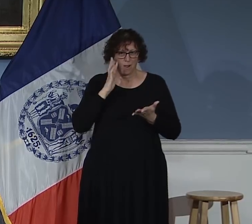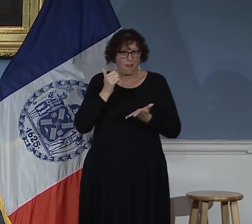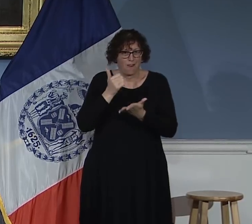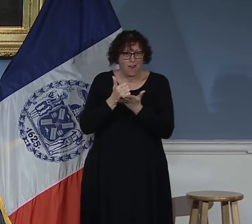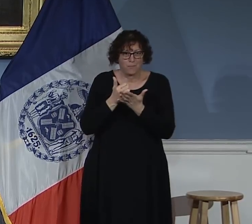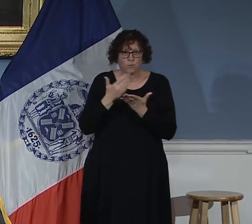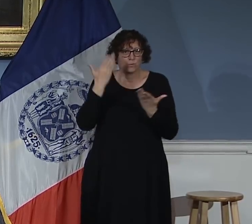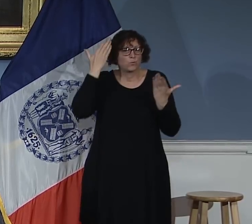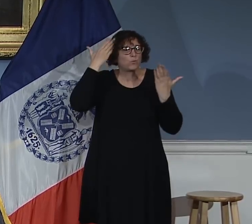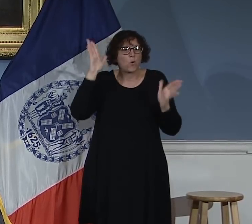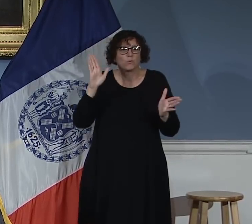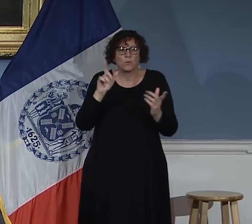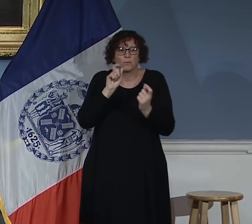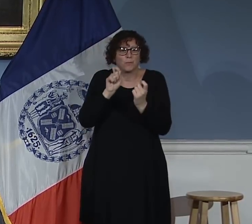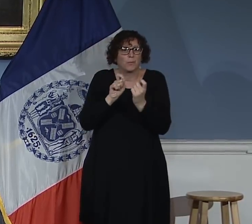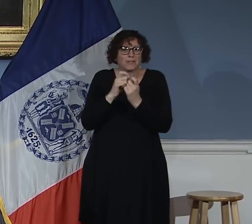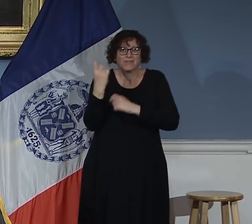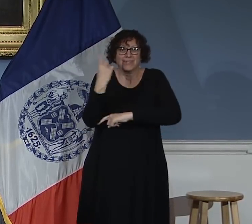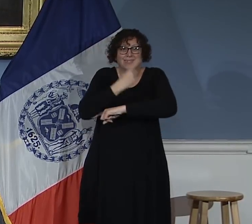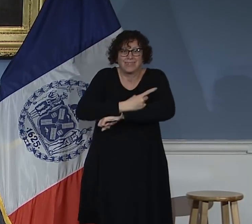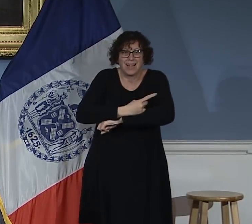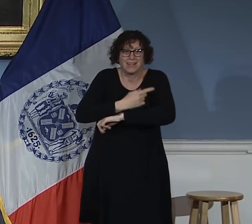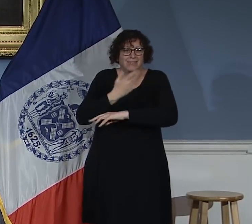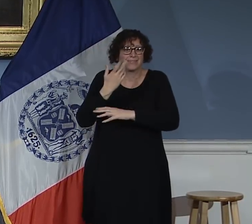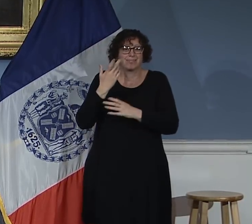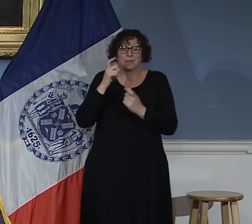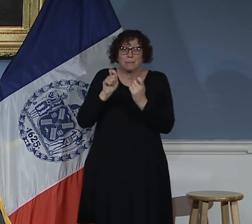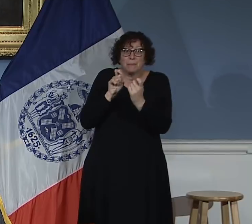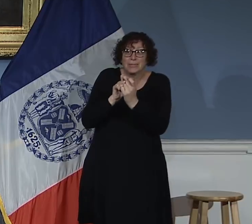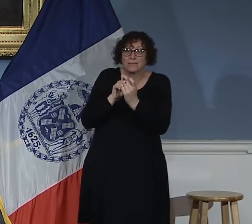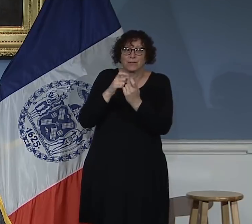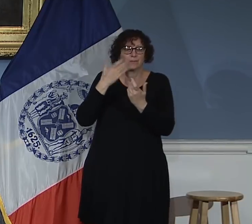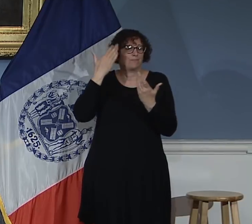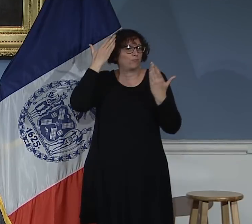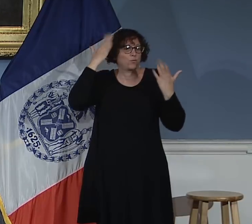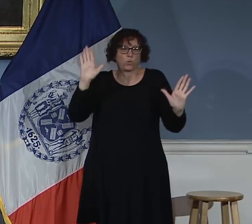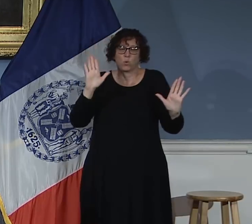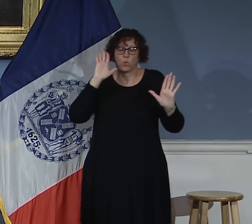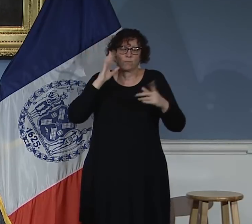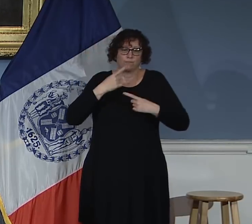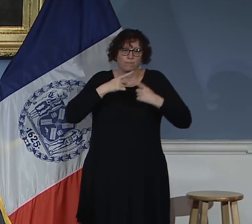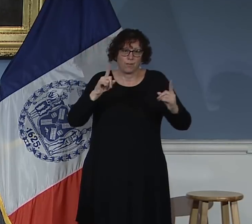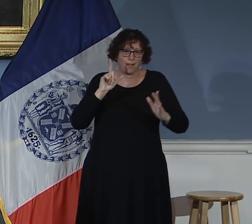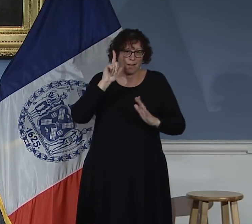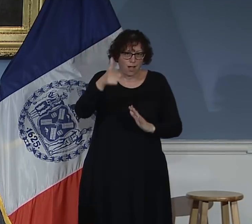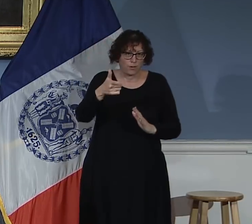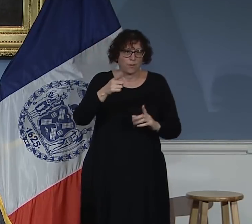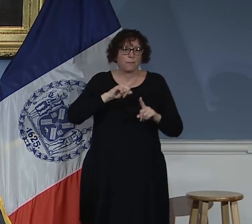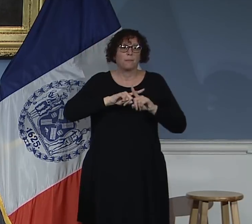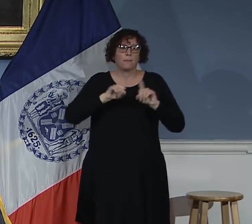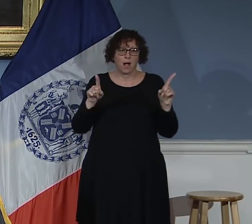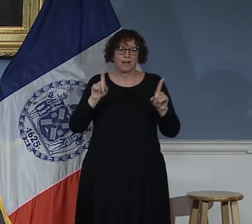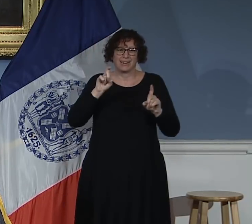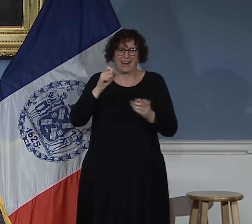ALL THE TIE.M IT'S A DAY GO WEEKS FROM NOW OR THREE WEEKS FROM OWN WERHEE W MUST BY THEN HAVE HAD